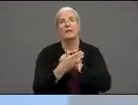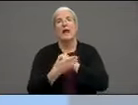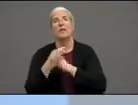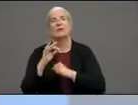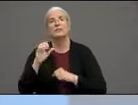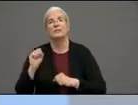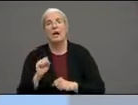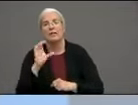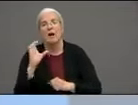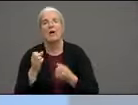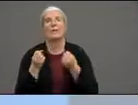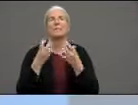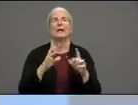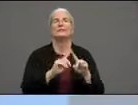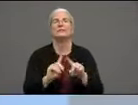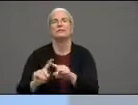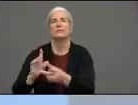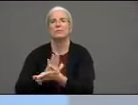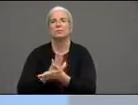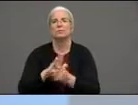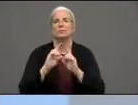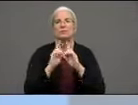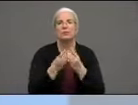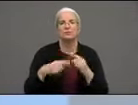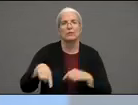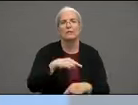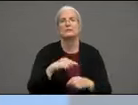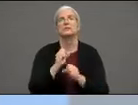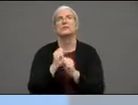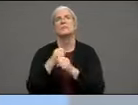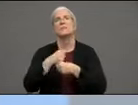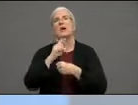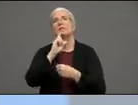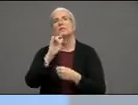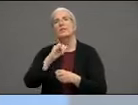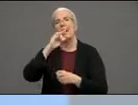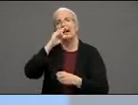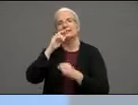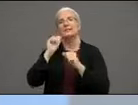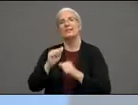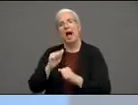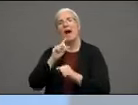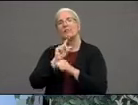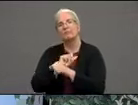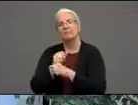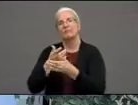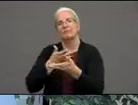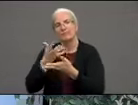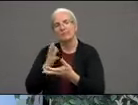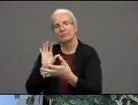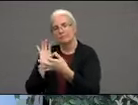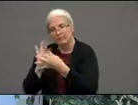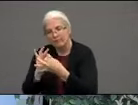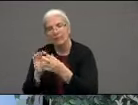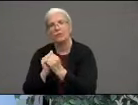are making sure that our kids are going to be connected to to online learning so LL: So, what are some of the effects